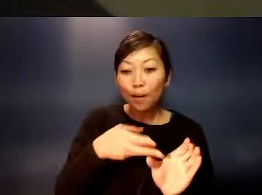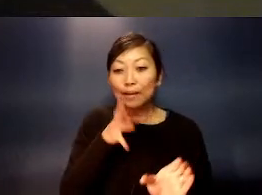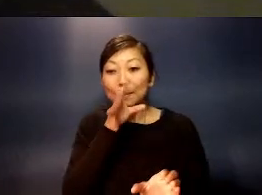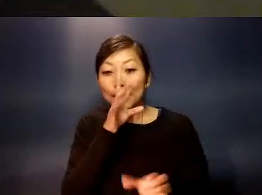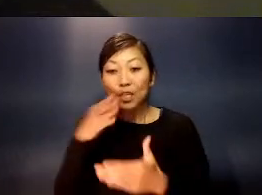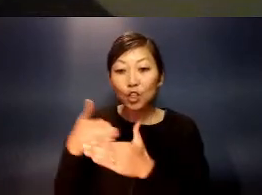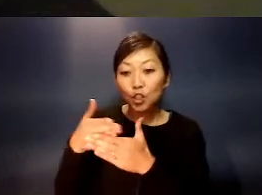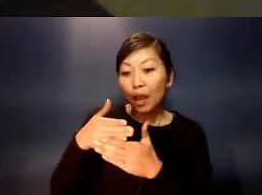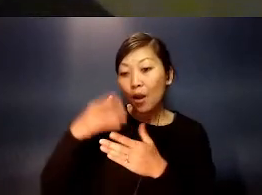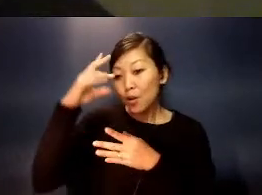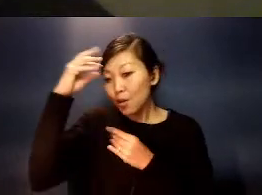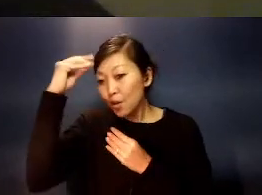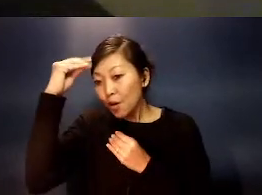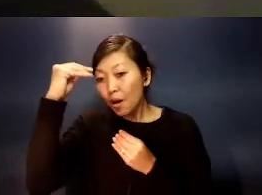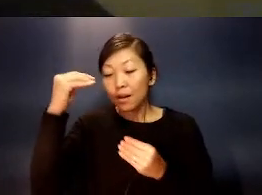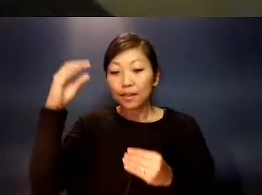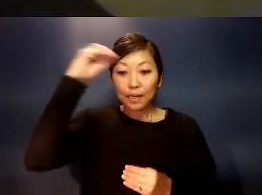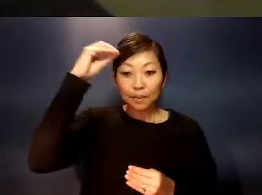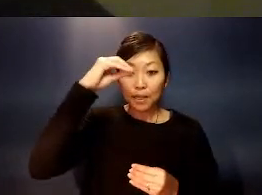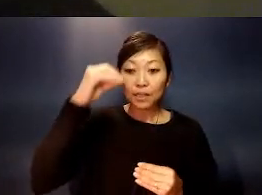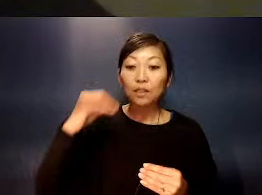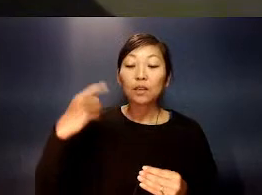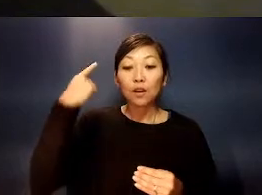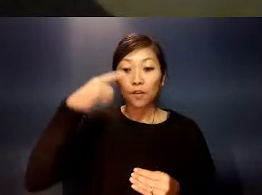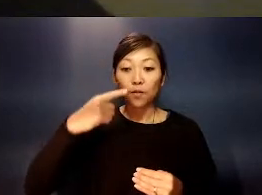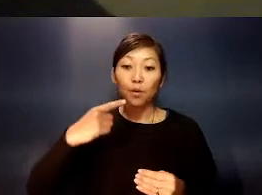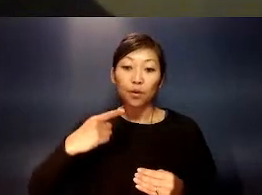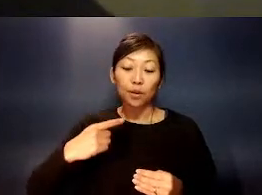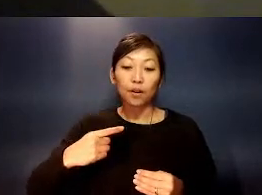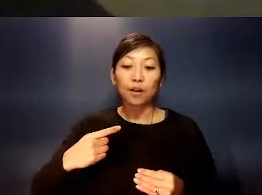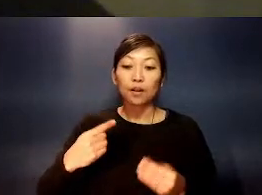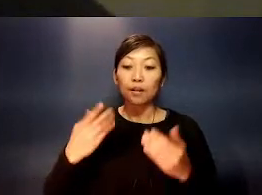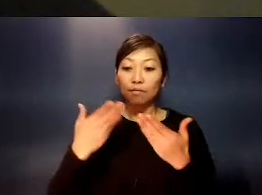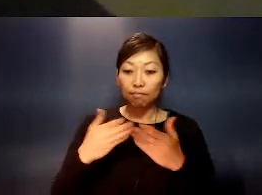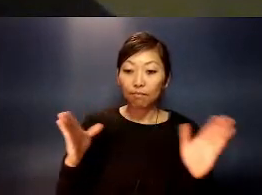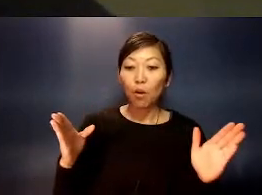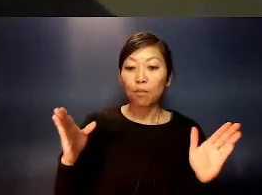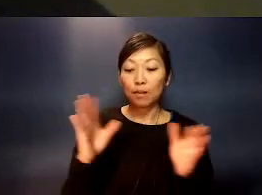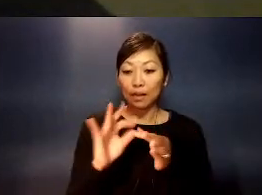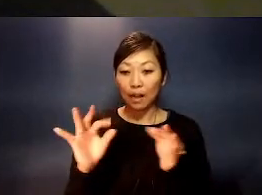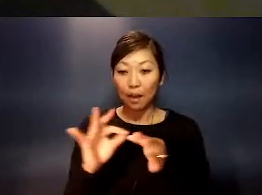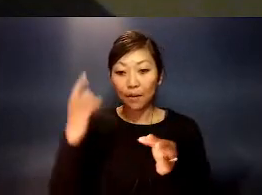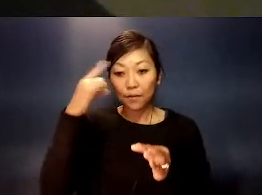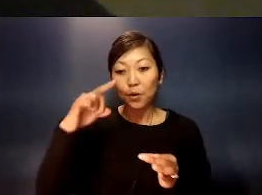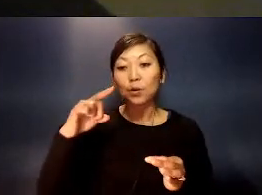SO WITH THIS I WILL GO AHEAD AND CLOSE THE PUBLIC HEARING WHICH WILL COMPLETE OUR THIRD AND FINAL PUBLIC HEARING ON THE BUDGET.